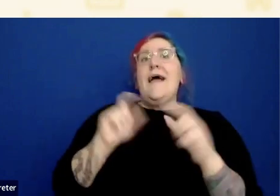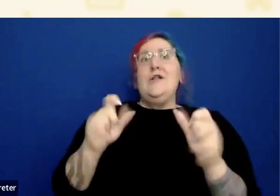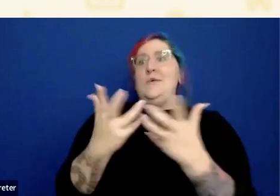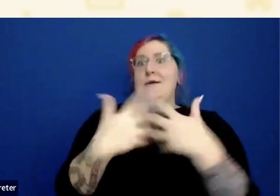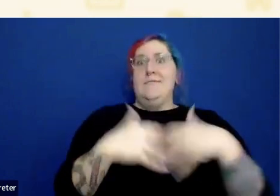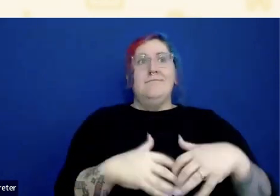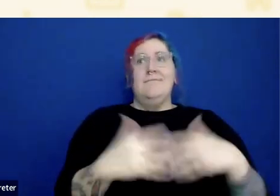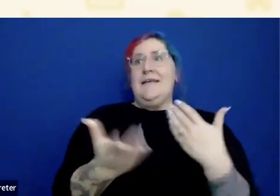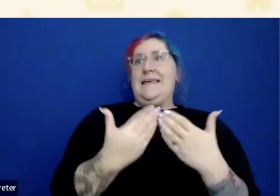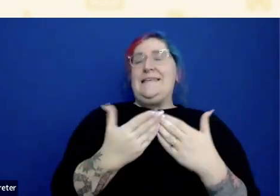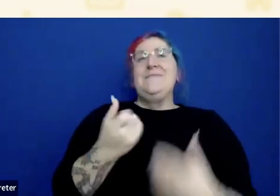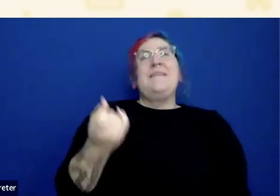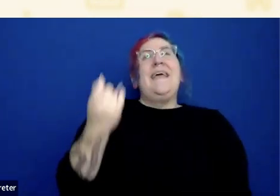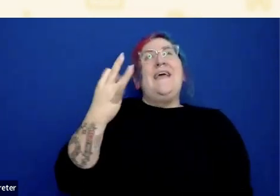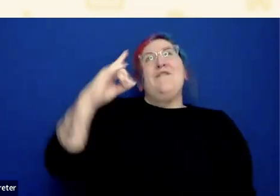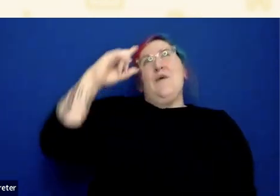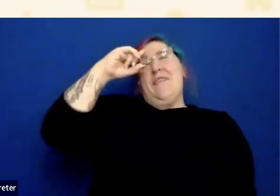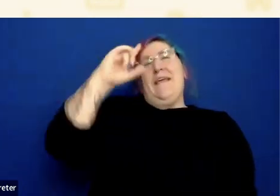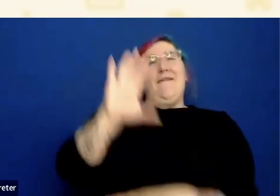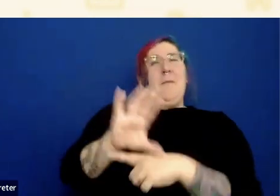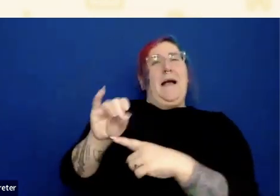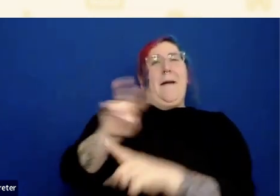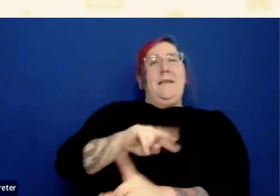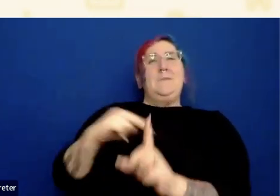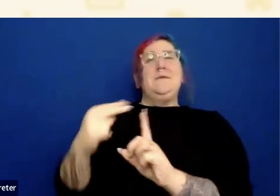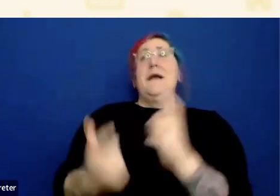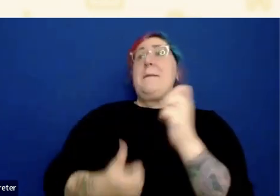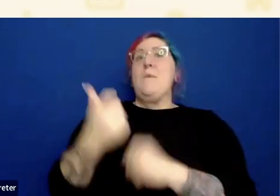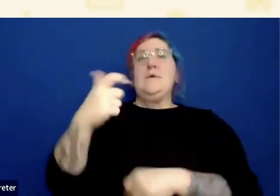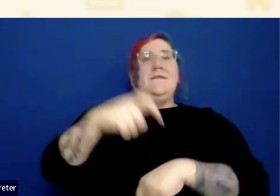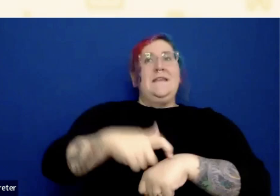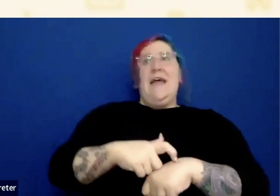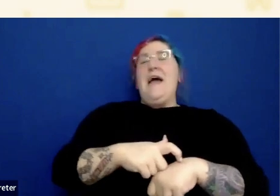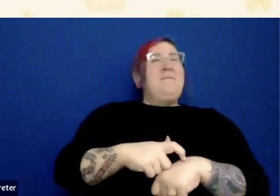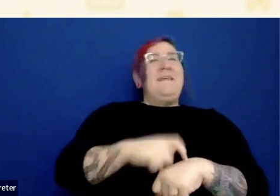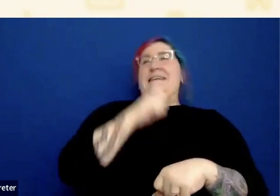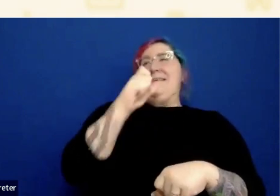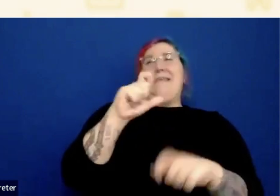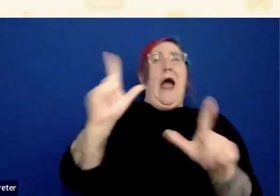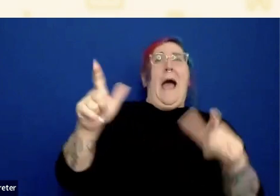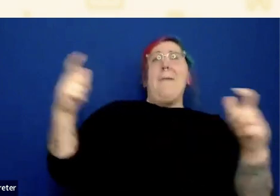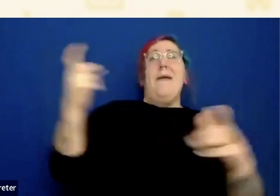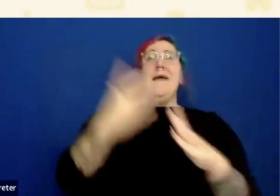A lot of what I've talked about are grassroots things. But if your leaders at the top of the house are not talking